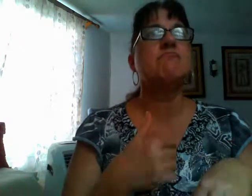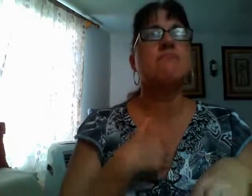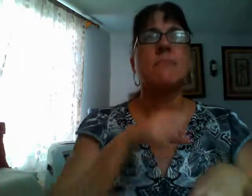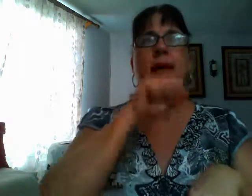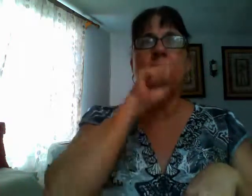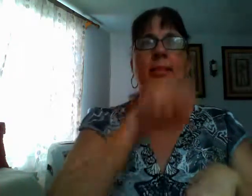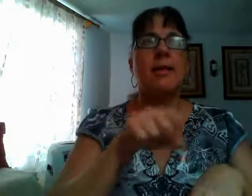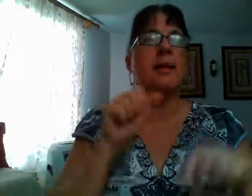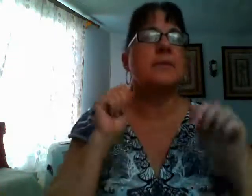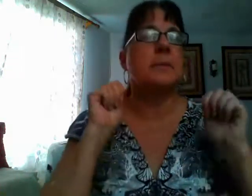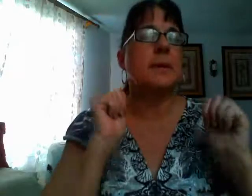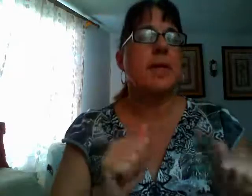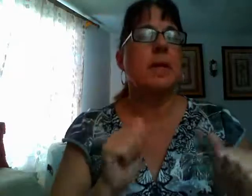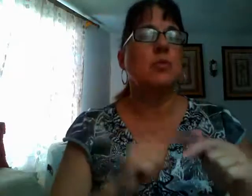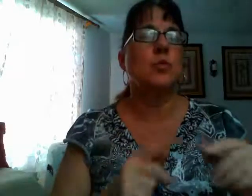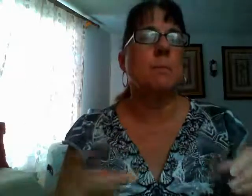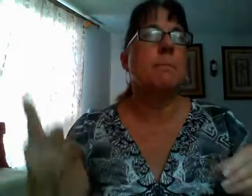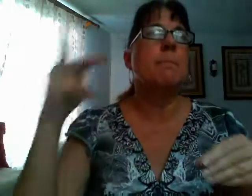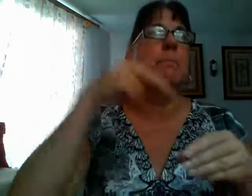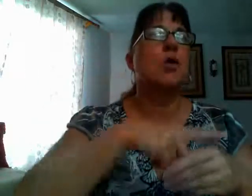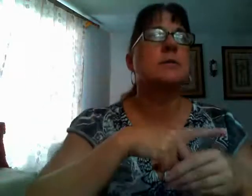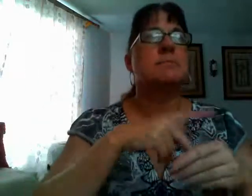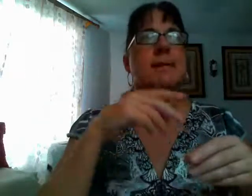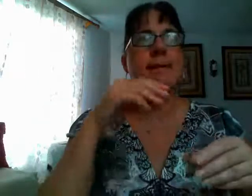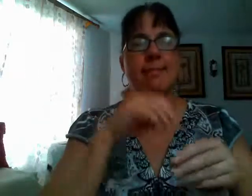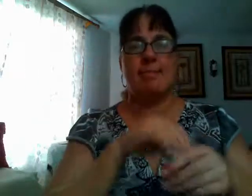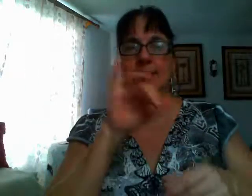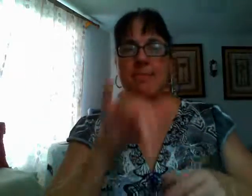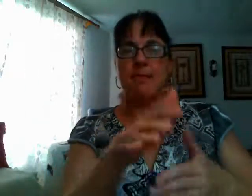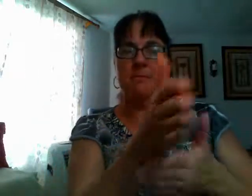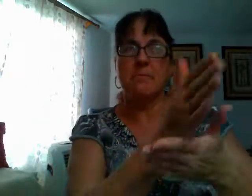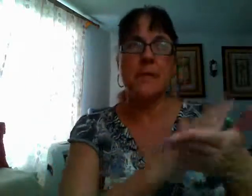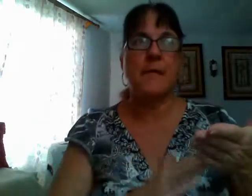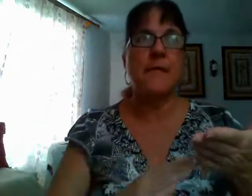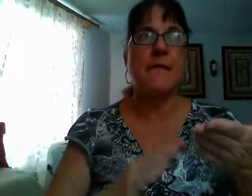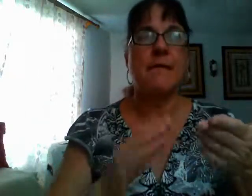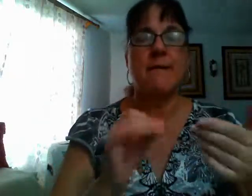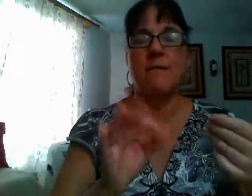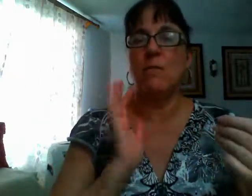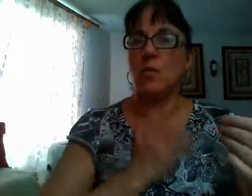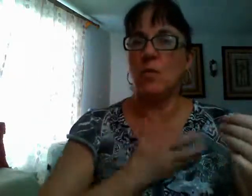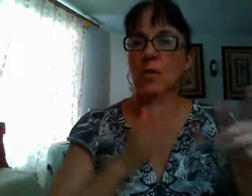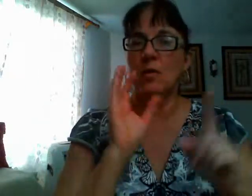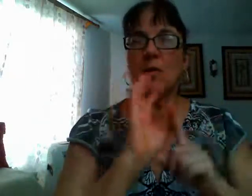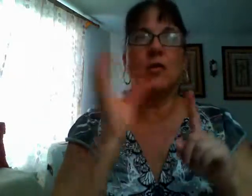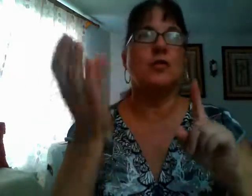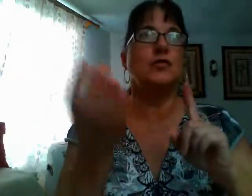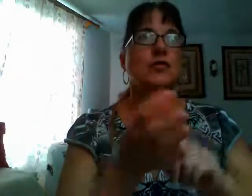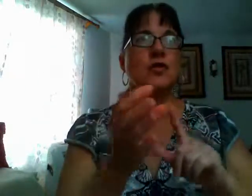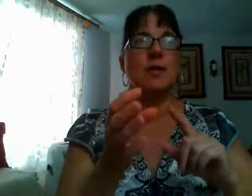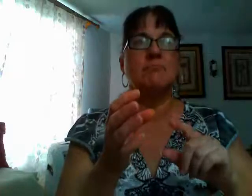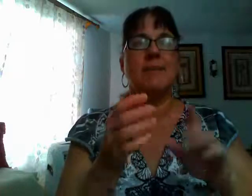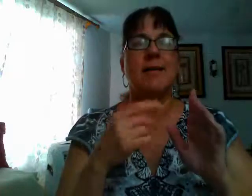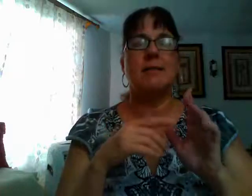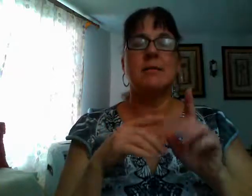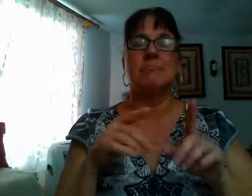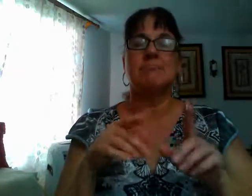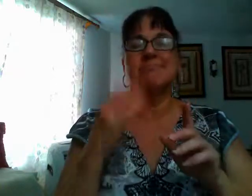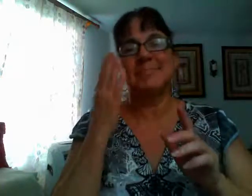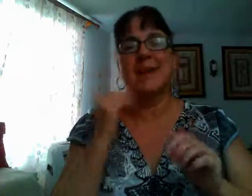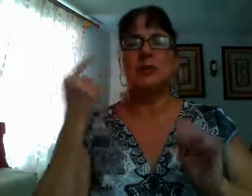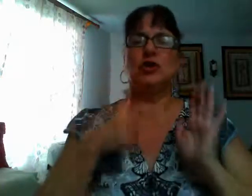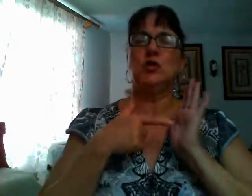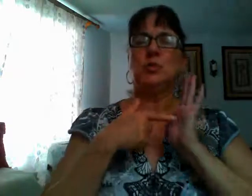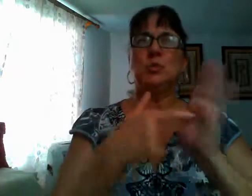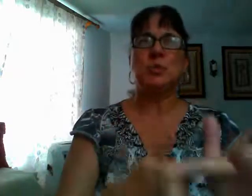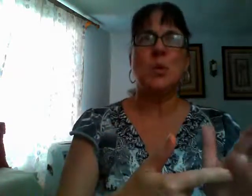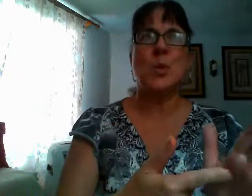I love to be able to participate in that aspect of our culture as it shows we are,